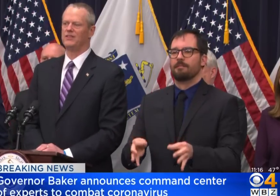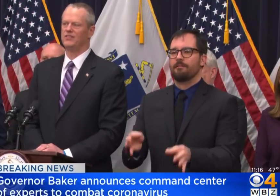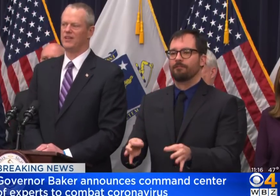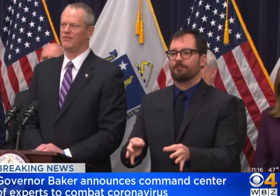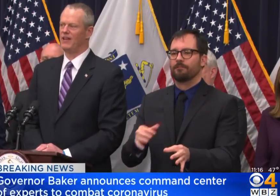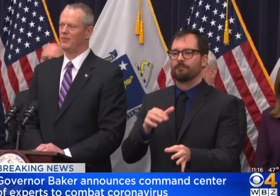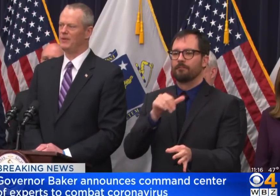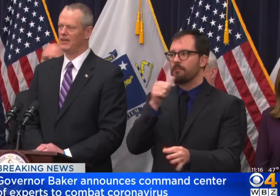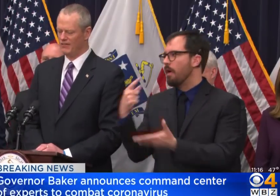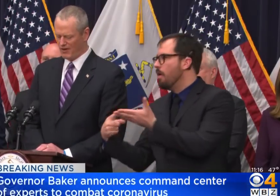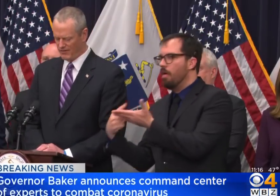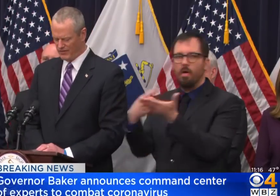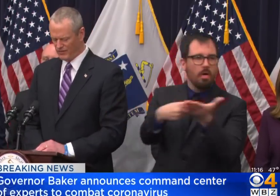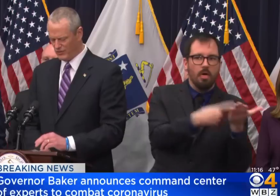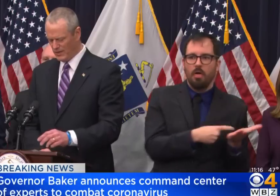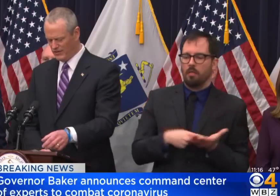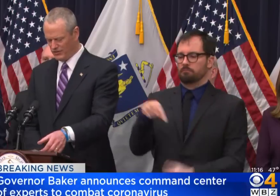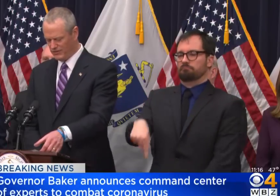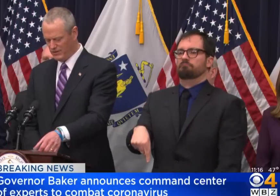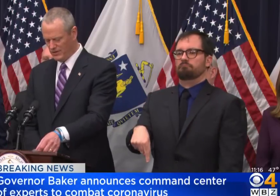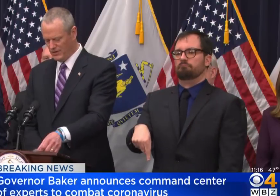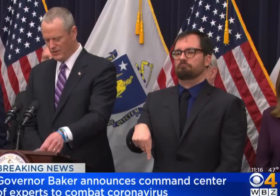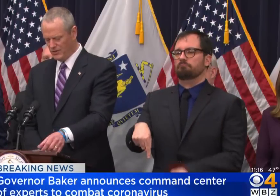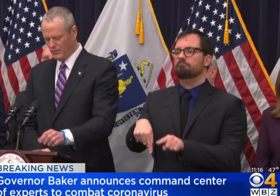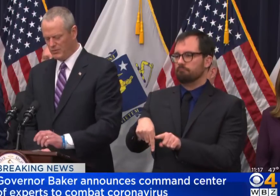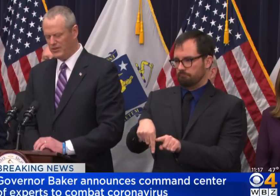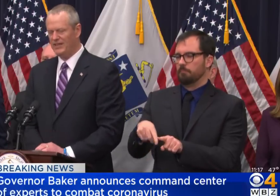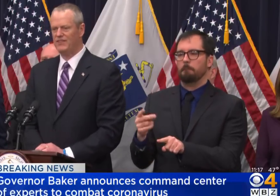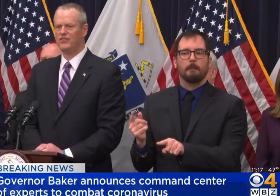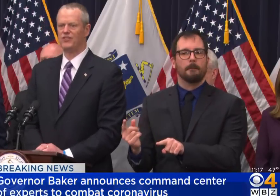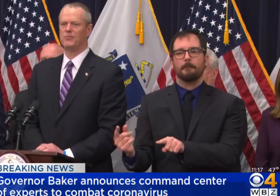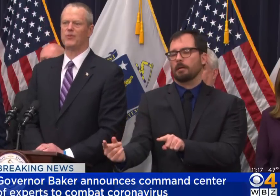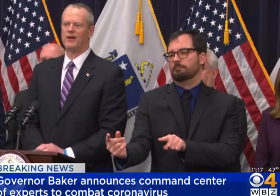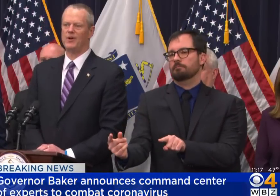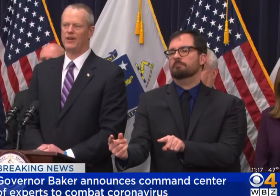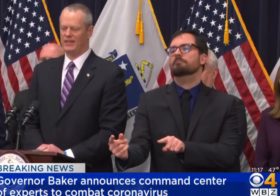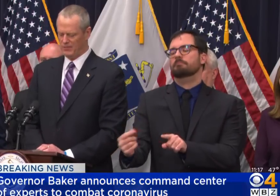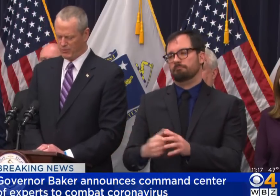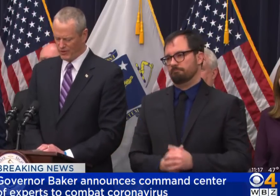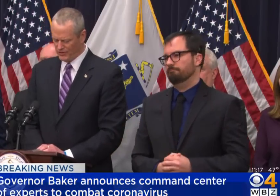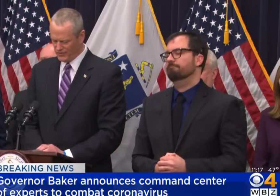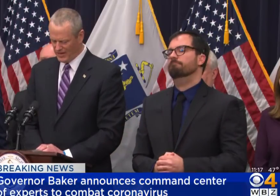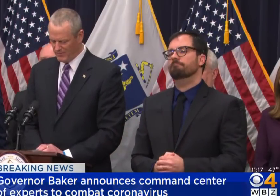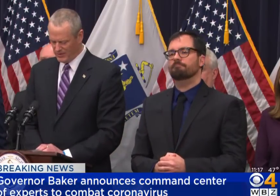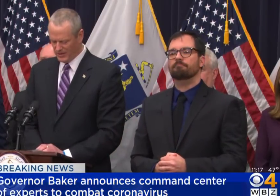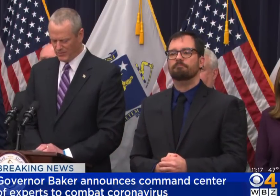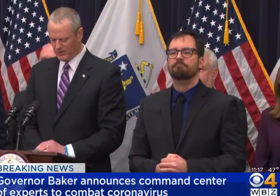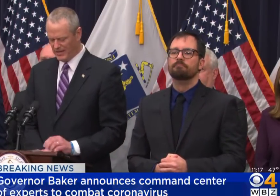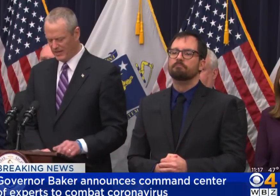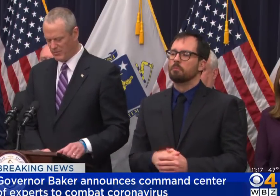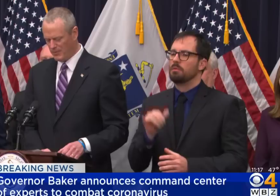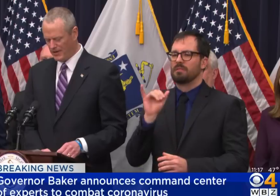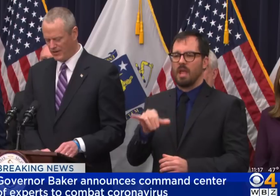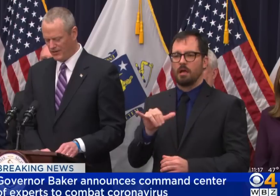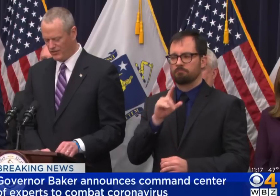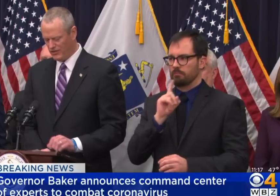GOVERNMENT, OUR ADMINISTRATION WILL BE ABLE TO CONTINUE TO RAMP UP OUR DEDICATED RESPONSE TO THIS DEVELOPING AND EVOLVING